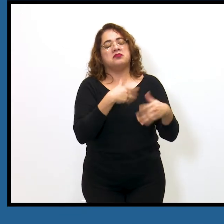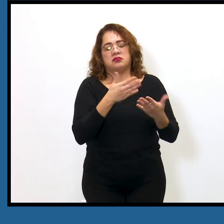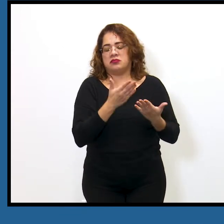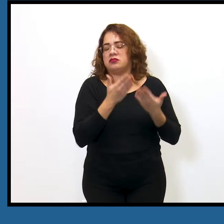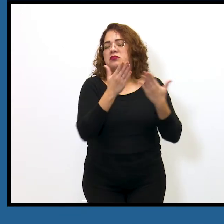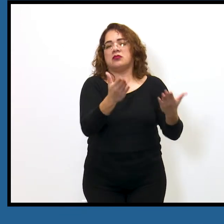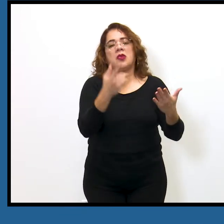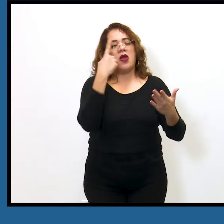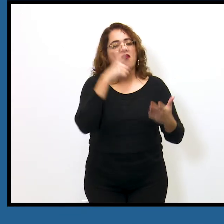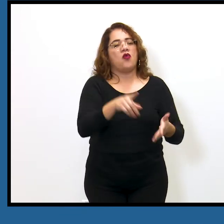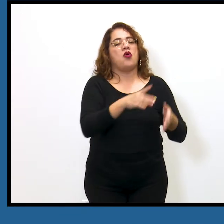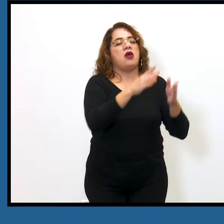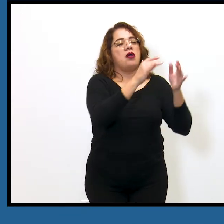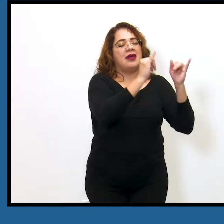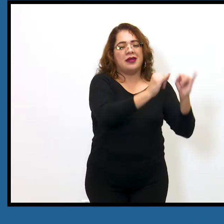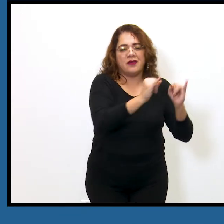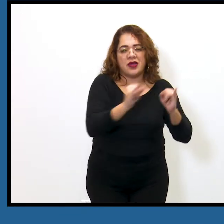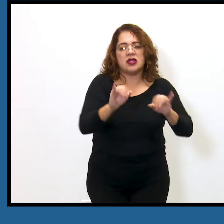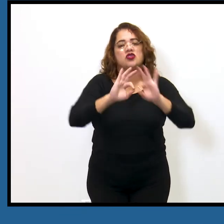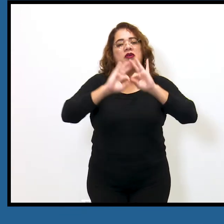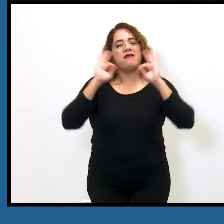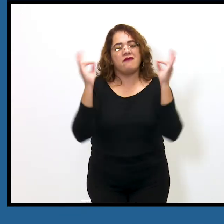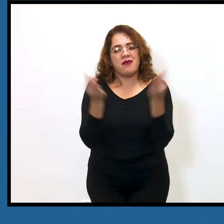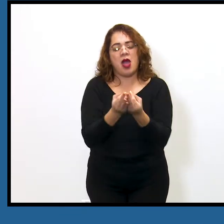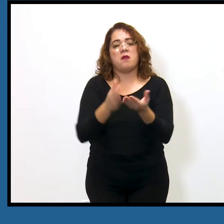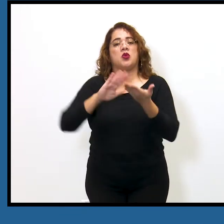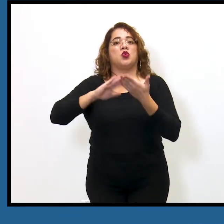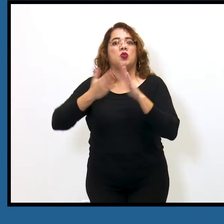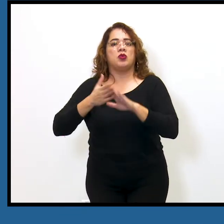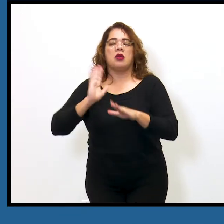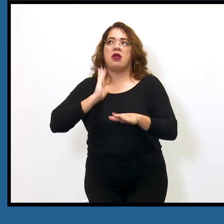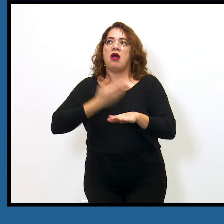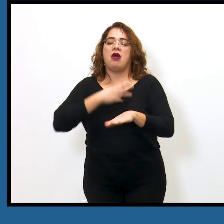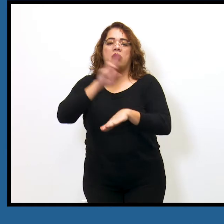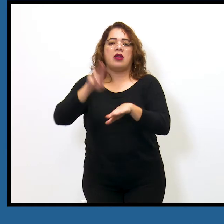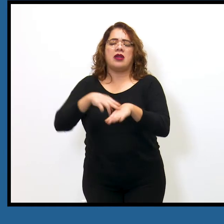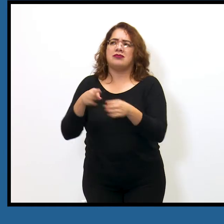families, communities, cities, and our nation. The good news is that while there